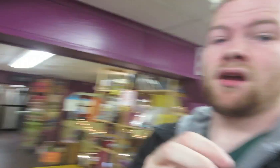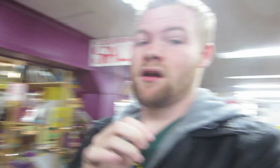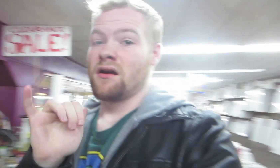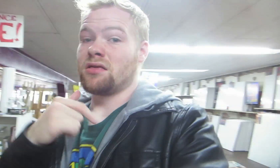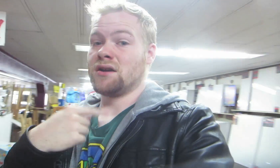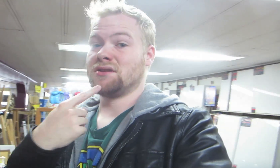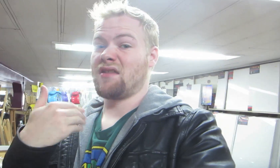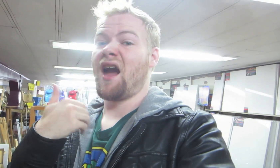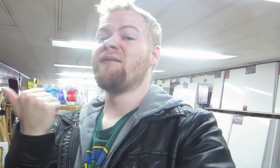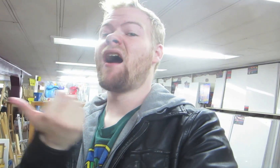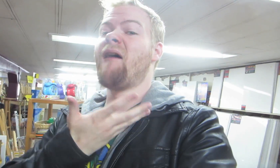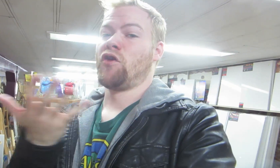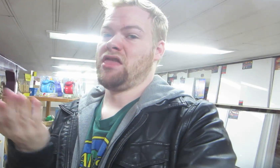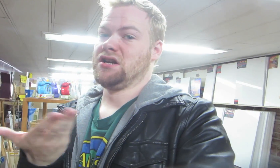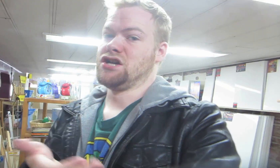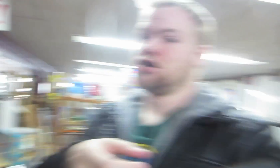Like I said, they have everything here.